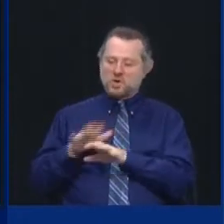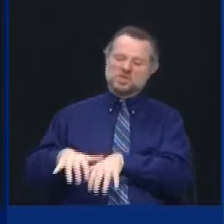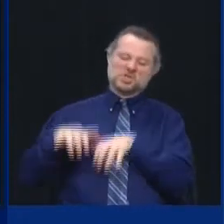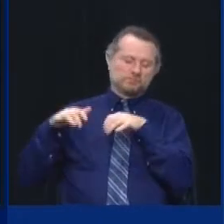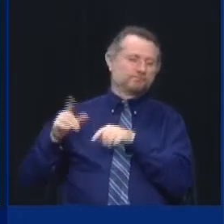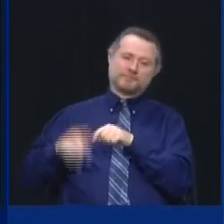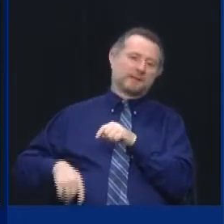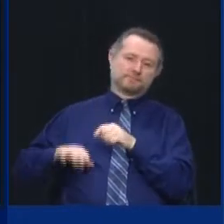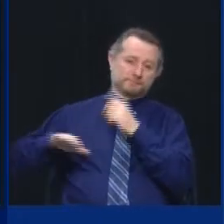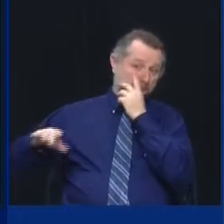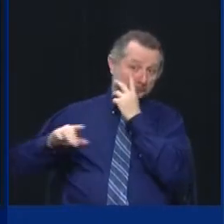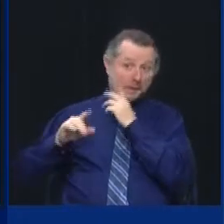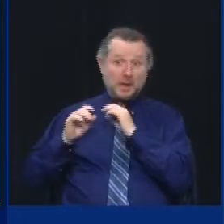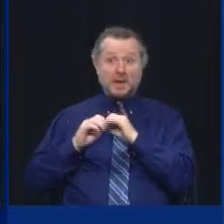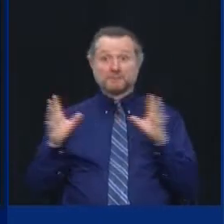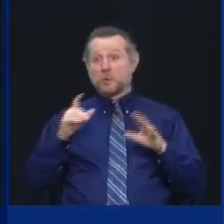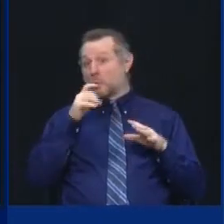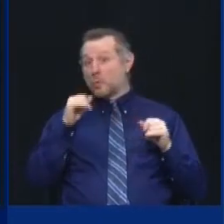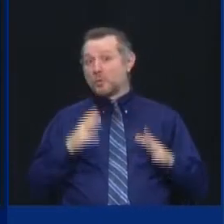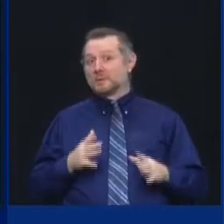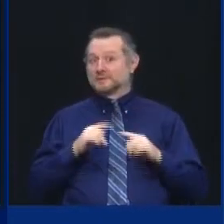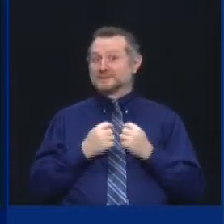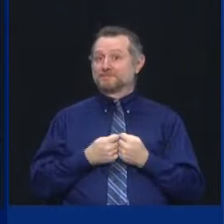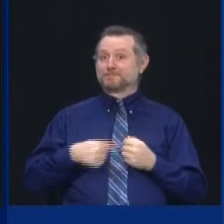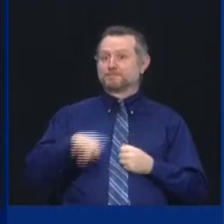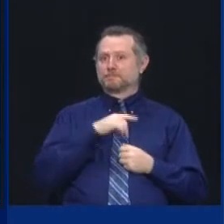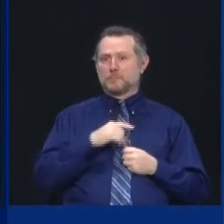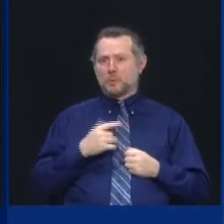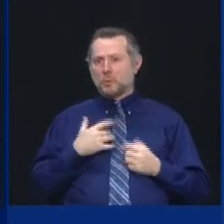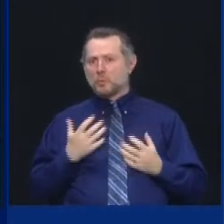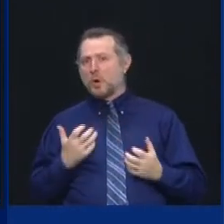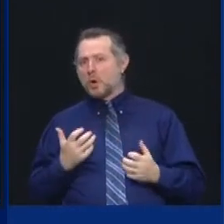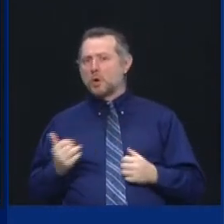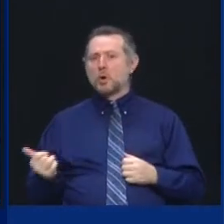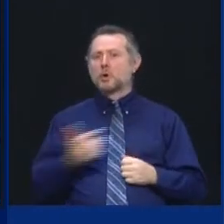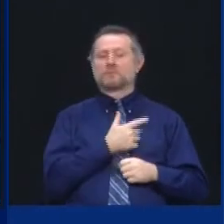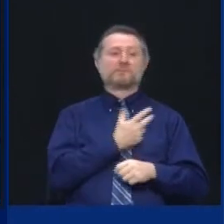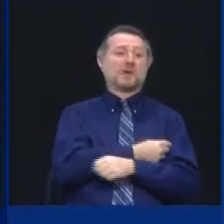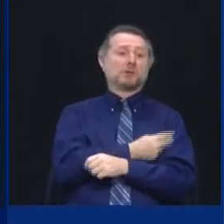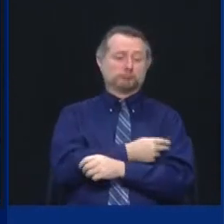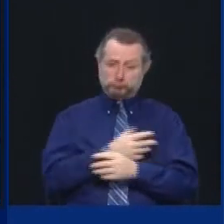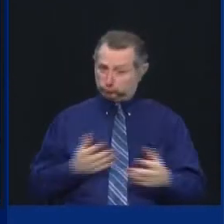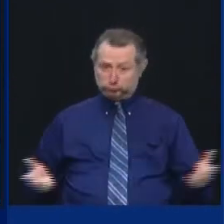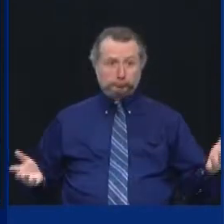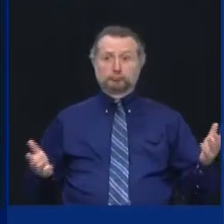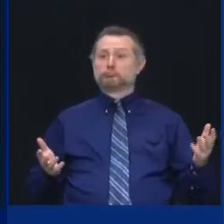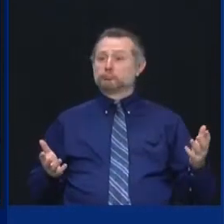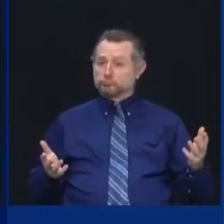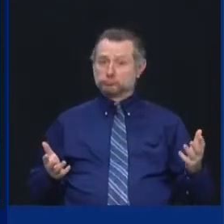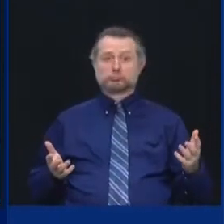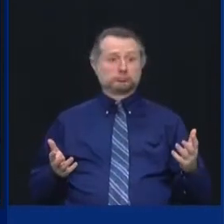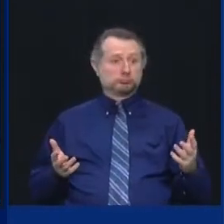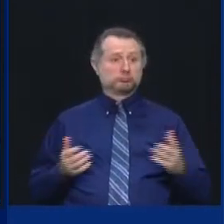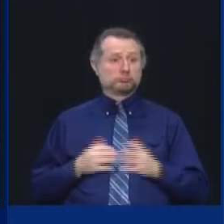IN A VACCINATED SECTION THAN THE UNVACCINATED BECAUSE THE UNVACCINATED YOU HAVE TO HAVE